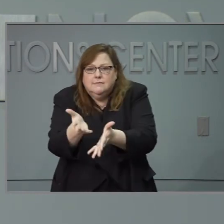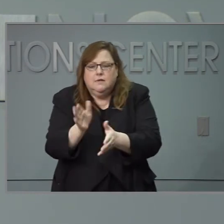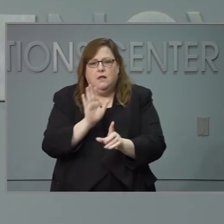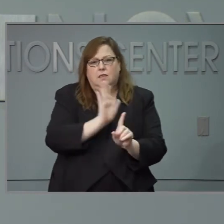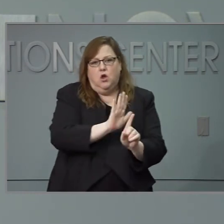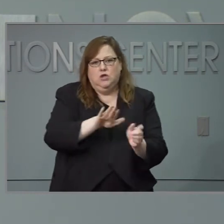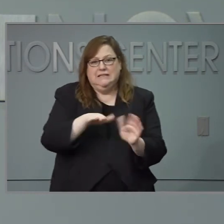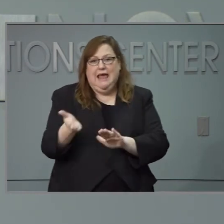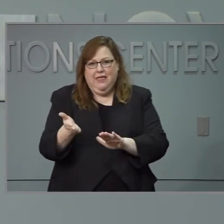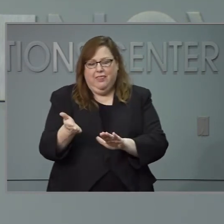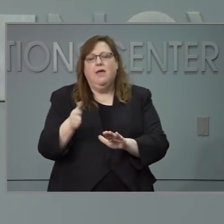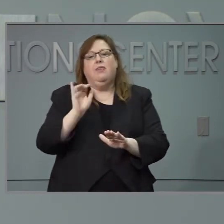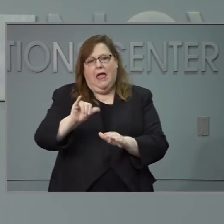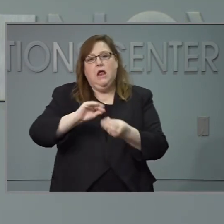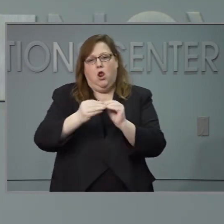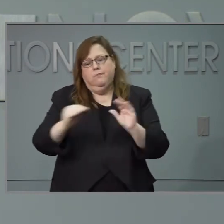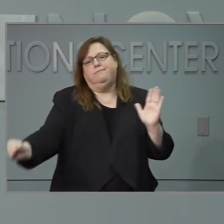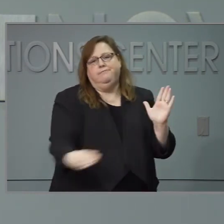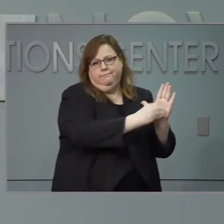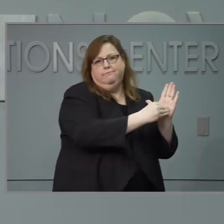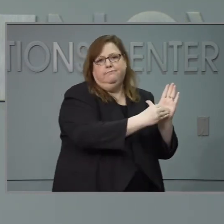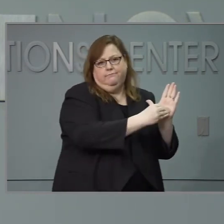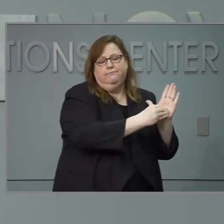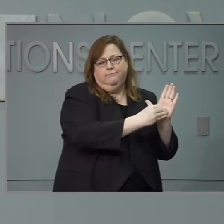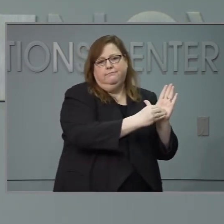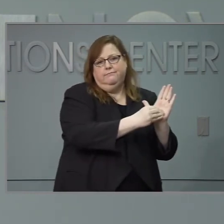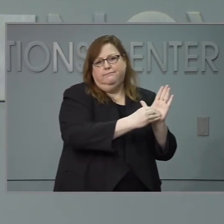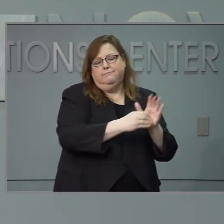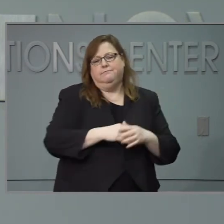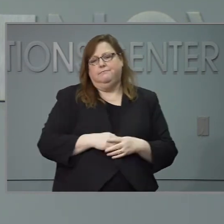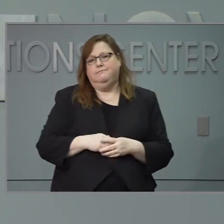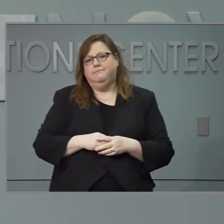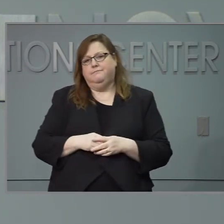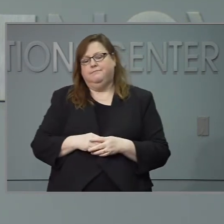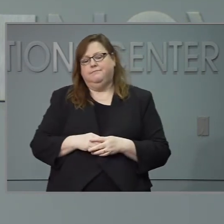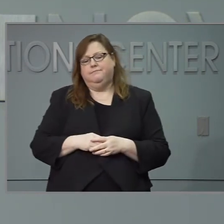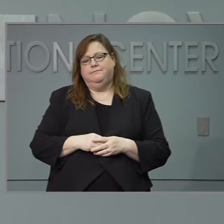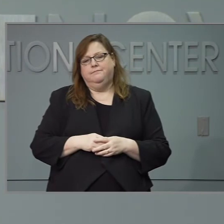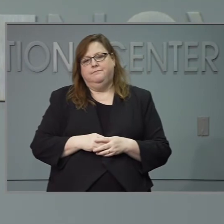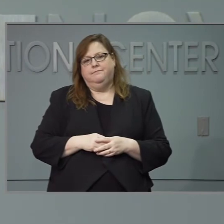APRENDIENDO CÓMO VIVIR CON EL VIRUS, Y PROTEGER A LOS VULNERABLES Y VOLVER A TRABAJAR.